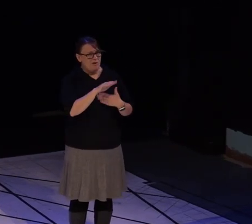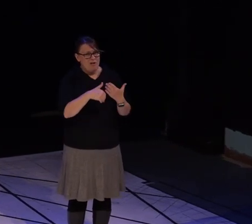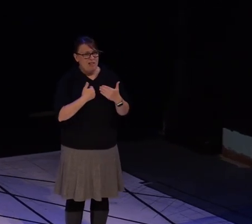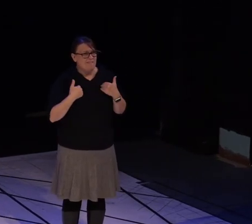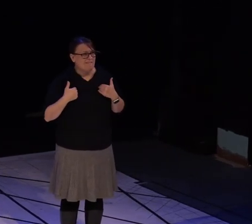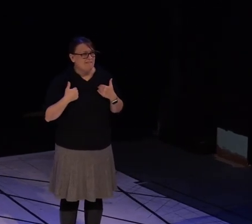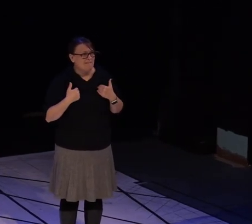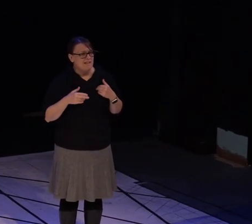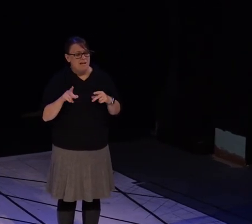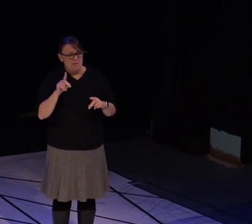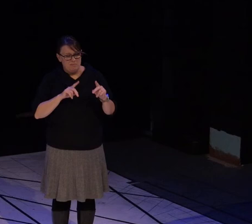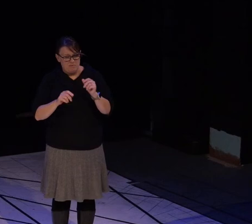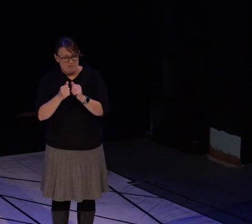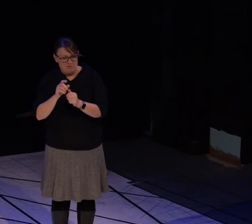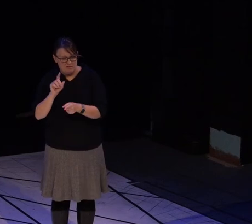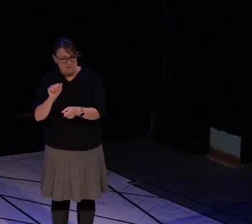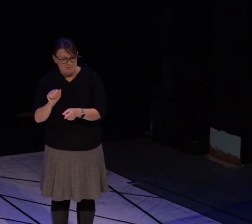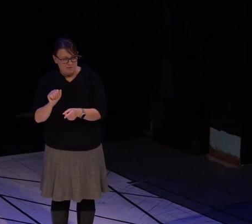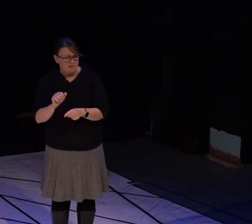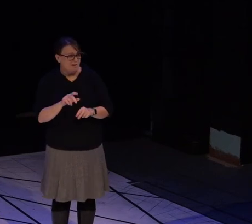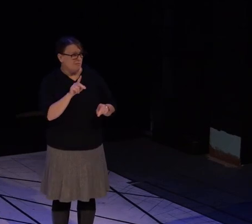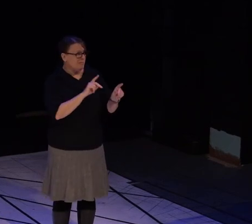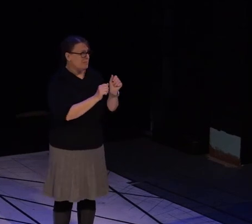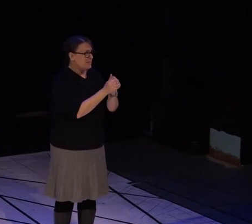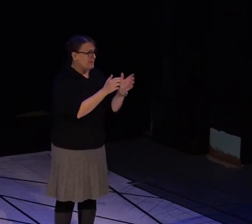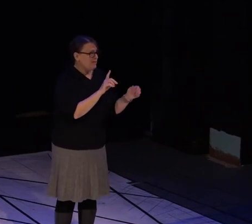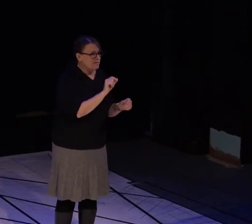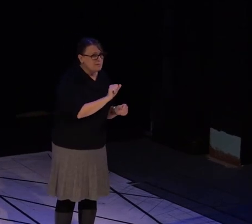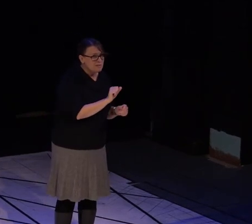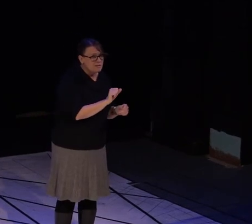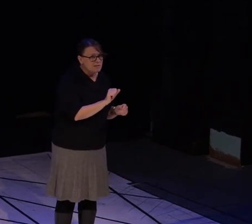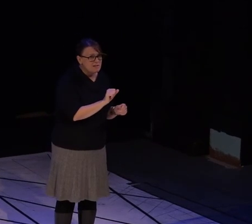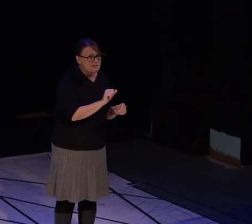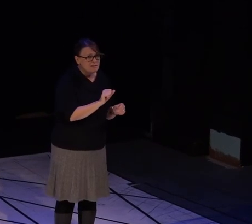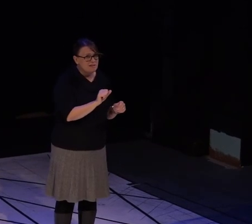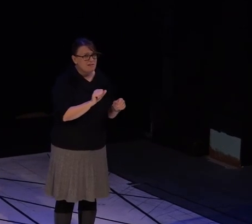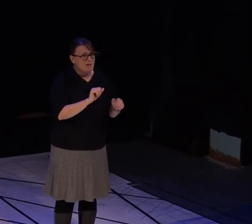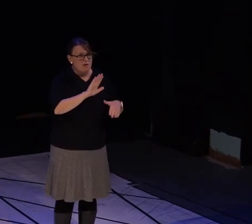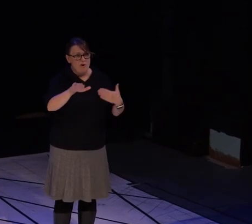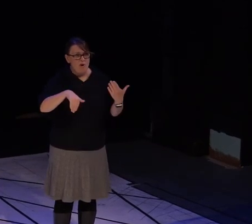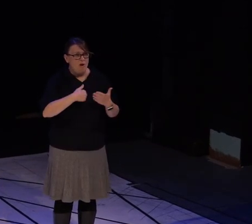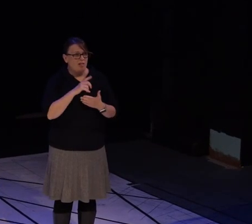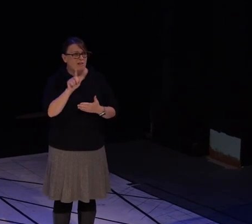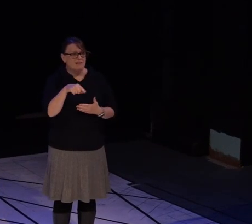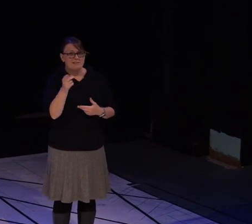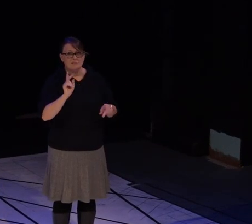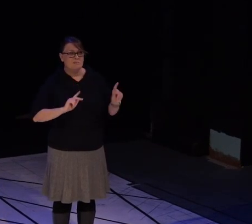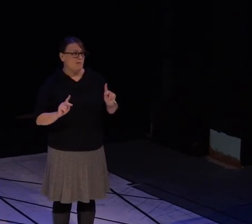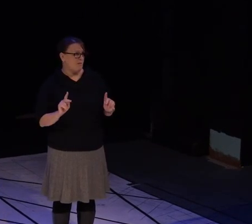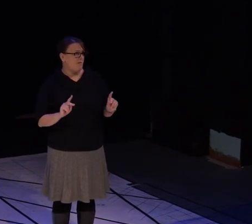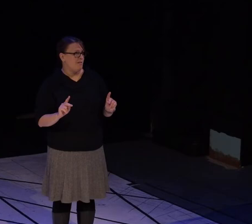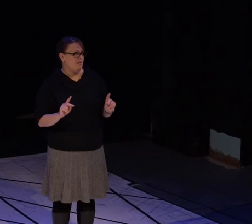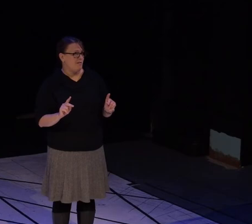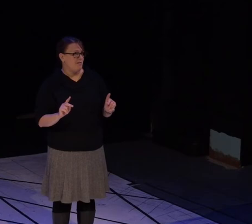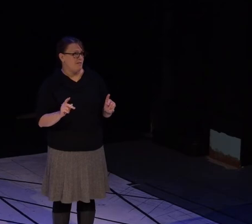People with disabilities and people without disabilities are all just people, period.